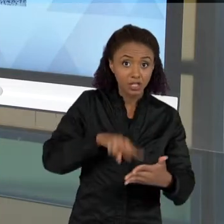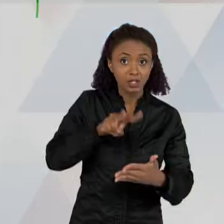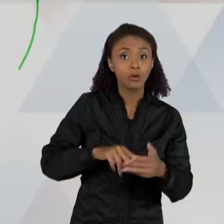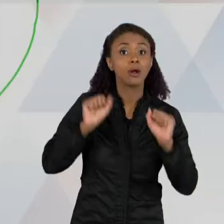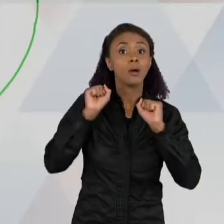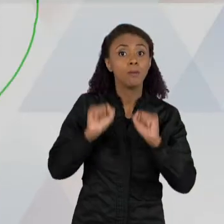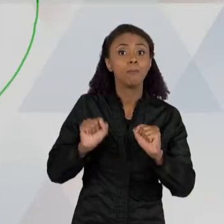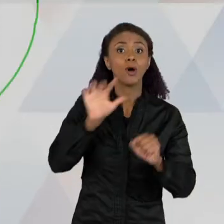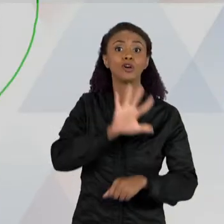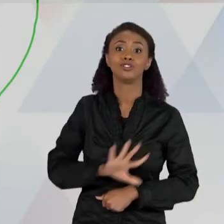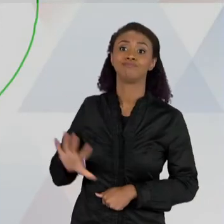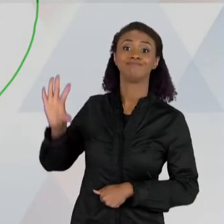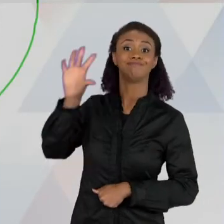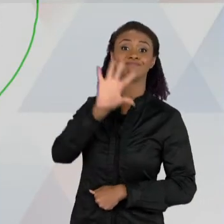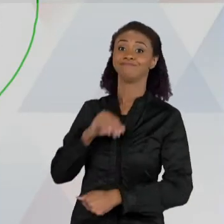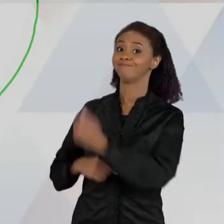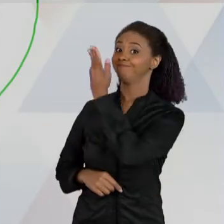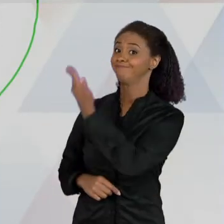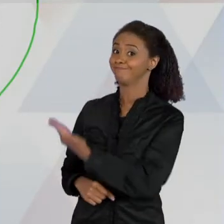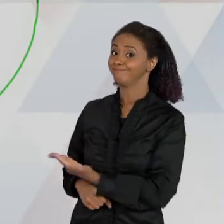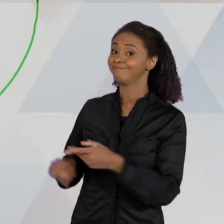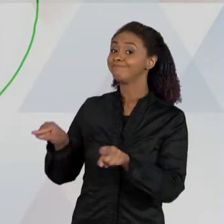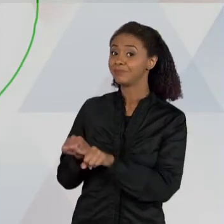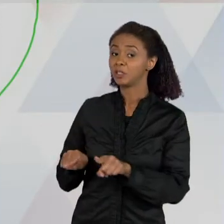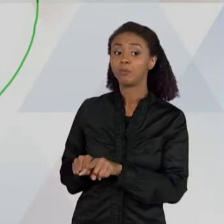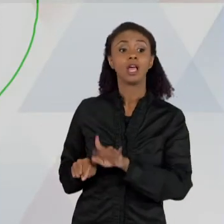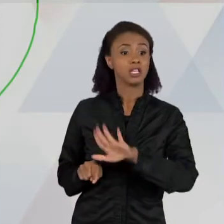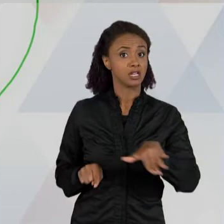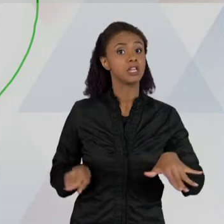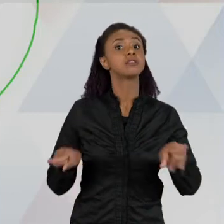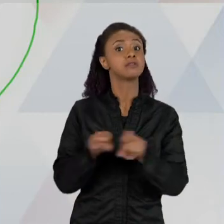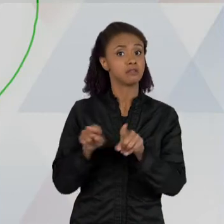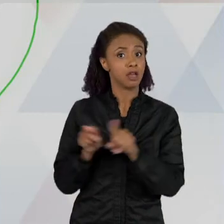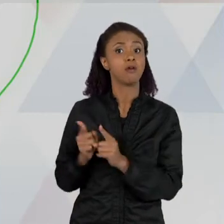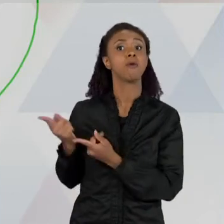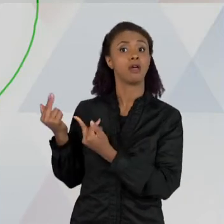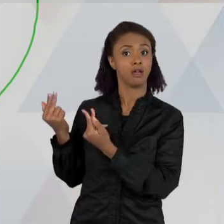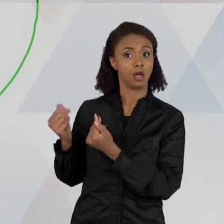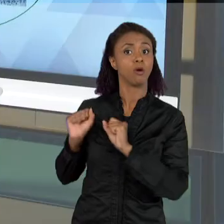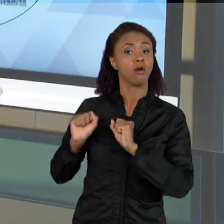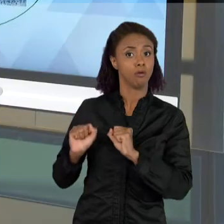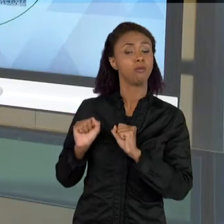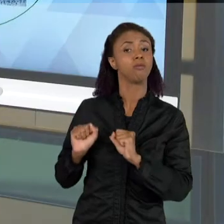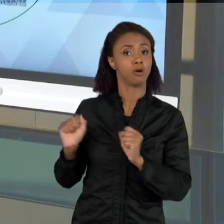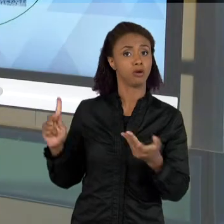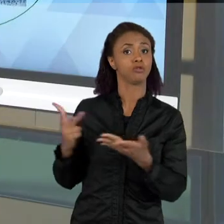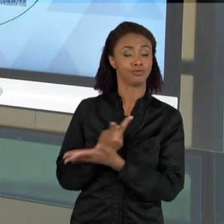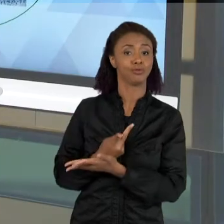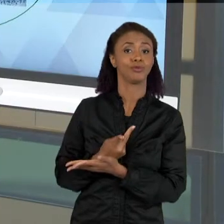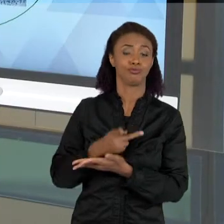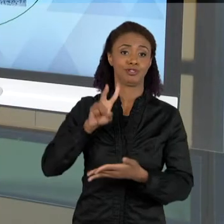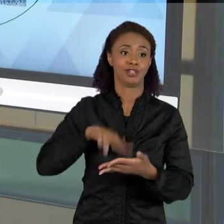TAMBÉM, AS CRIANÇAS TAMBÉM PODEM LER POR TODOS ESSES MOTIVOS NUMA AULA DE CIÊNCIAS, EU TENHO VÁRIOS LIVROS DE